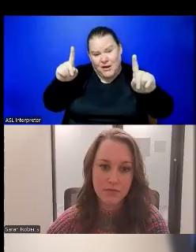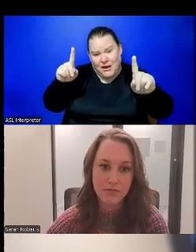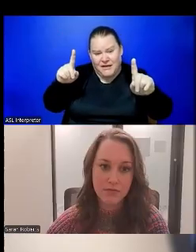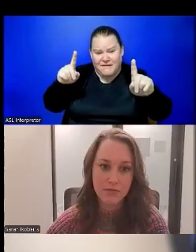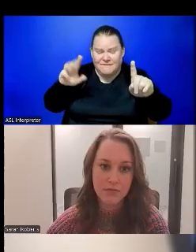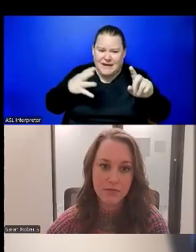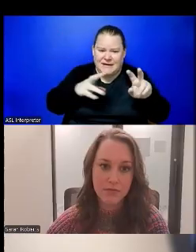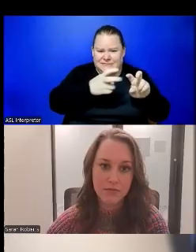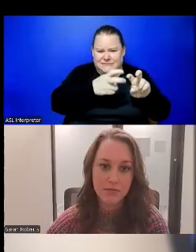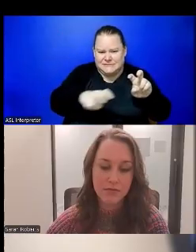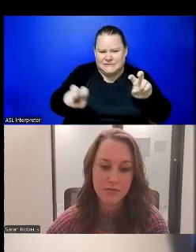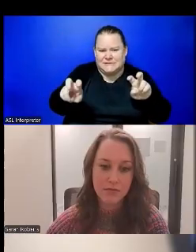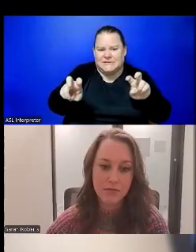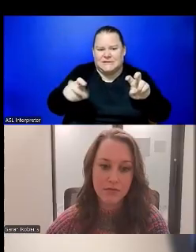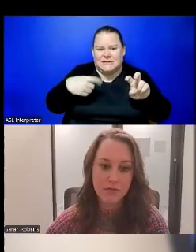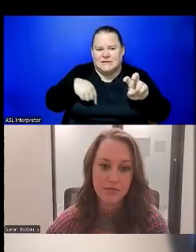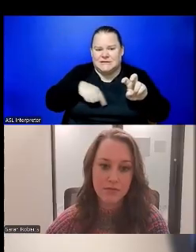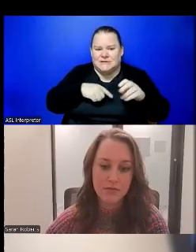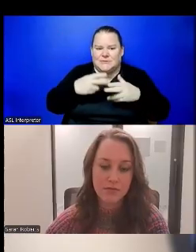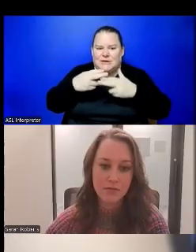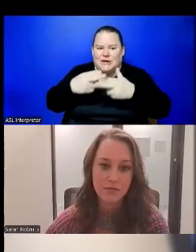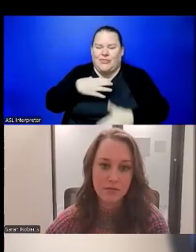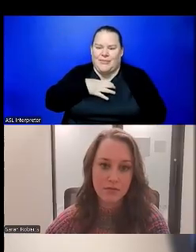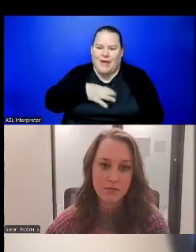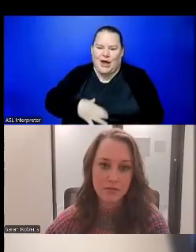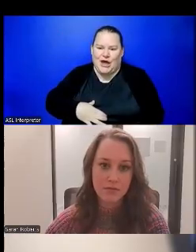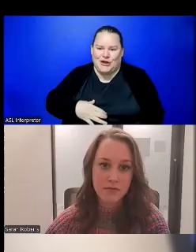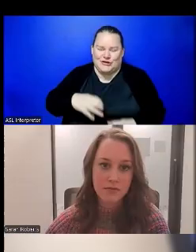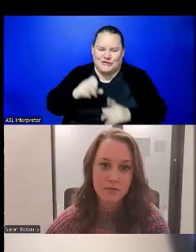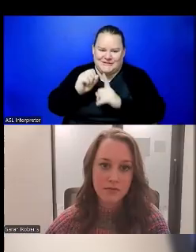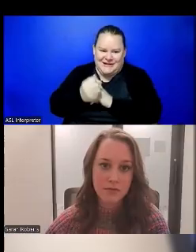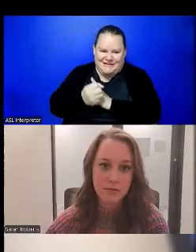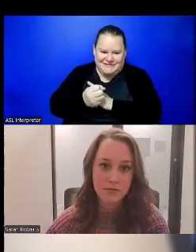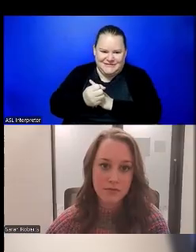what we call the hunger stage. So the biggest, main